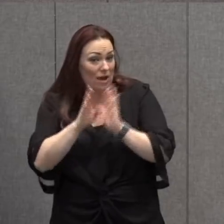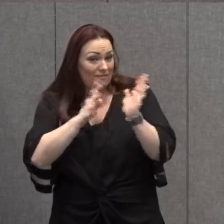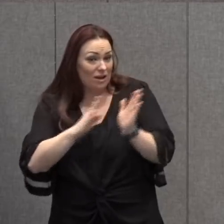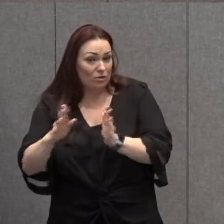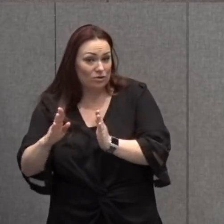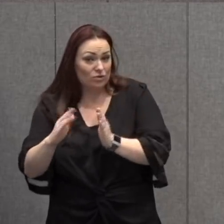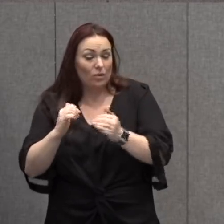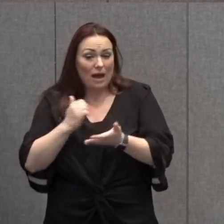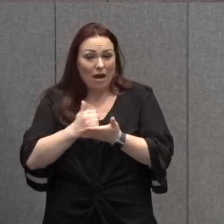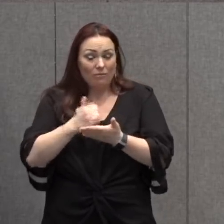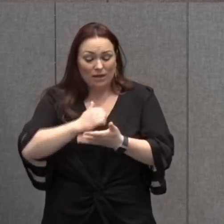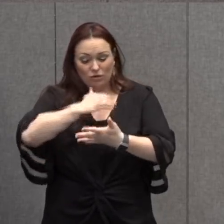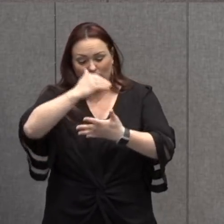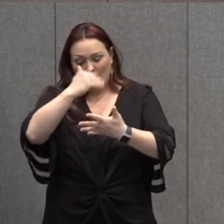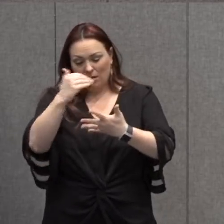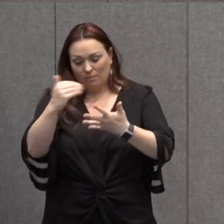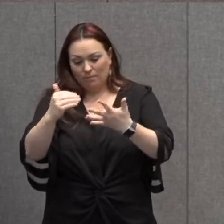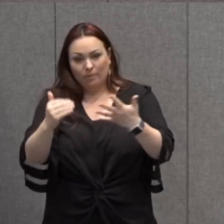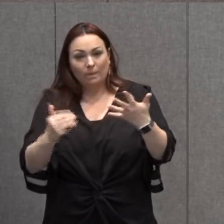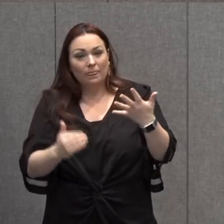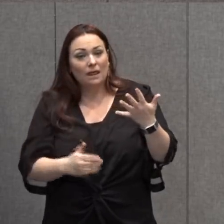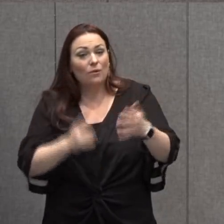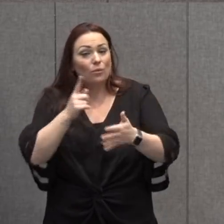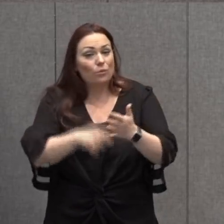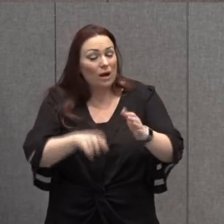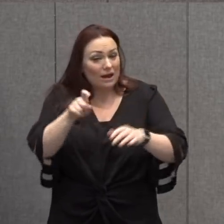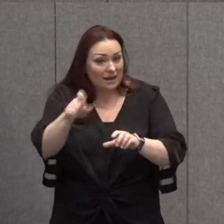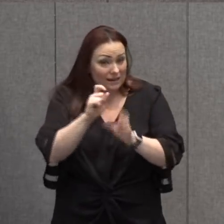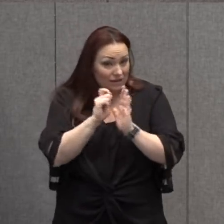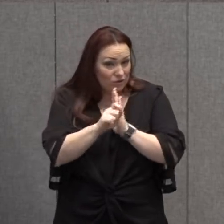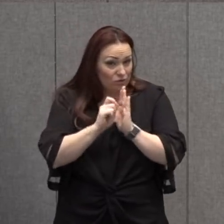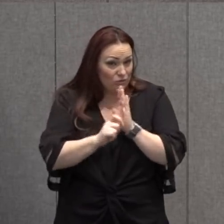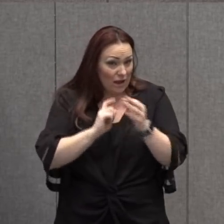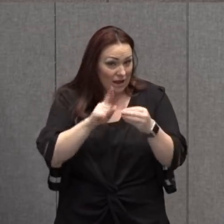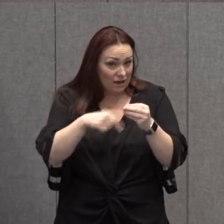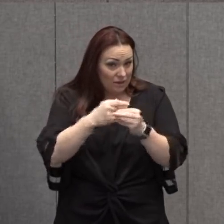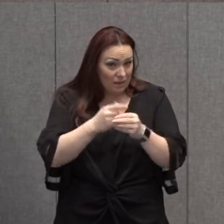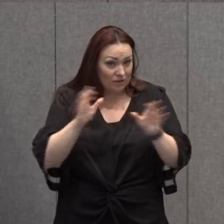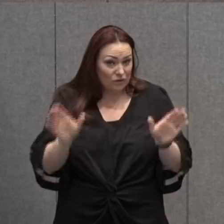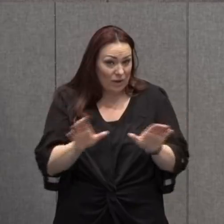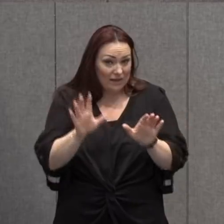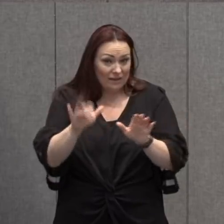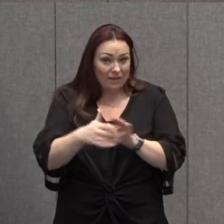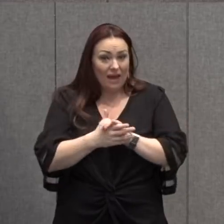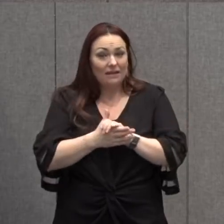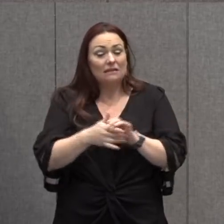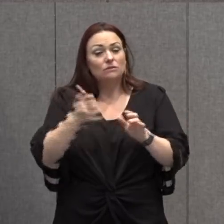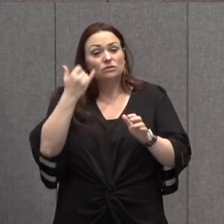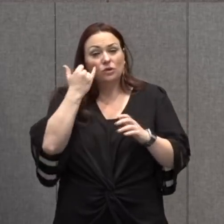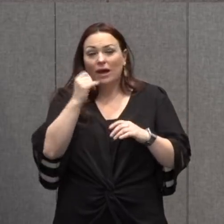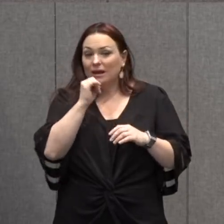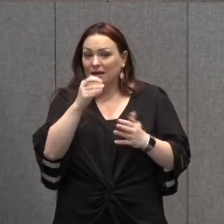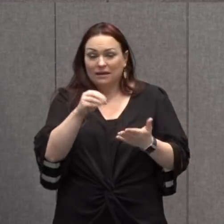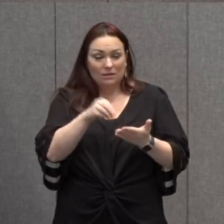what I needed to write about. So I did that, and then the last one, and I didn't put it on here,